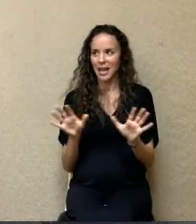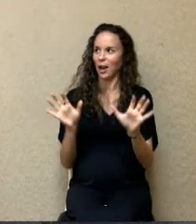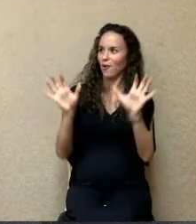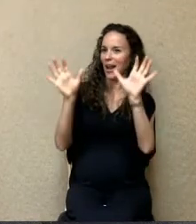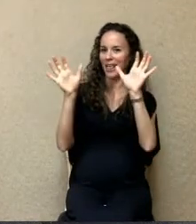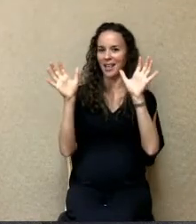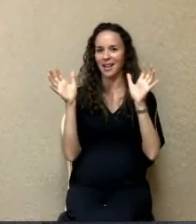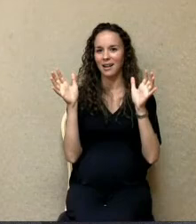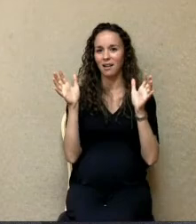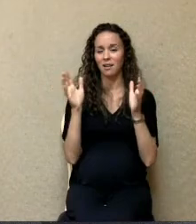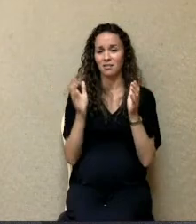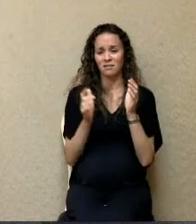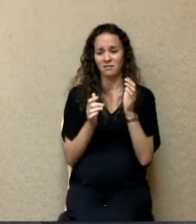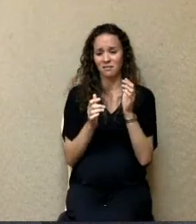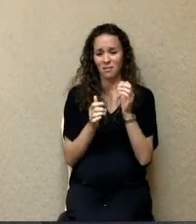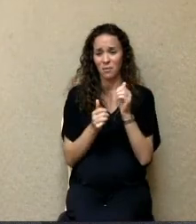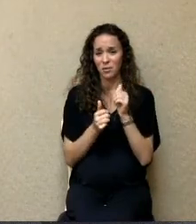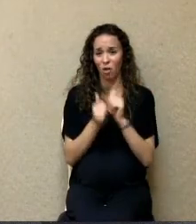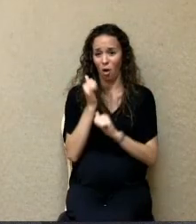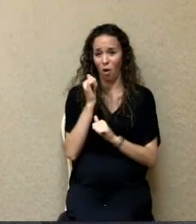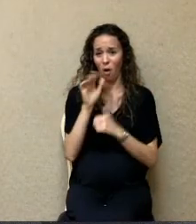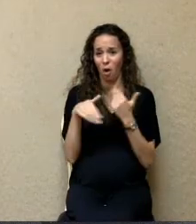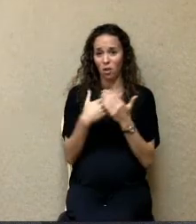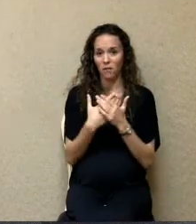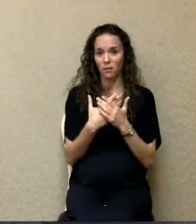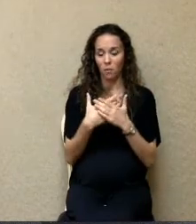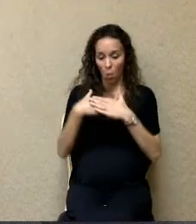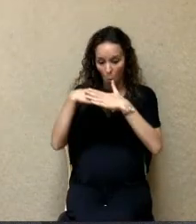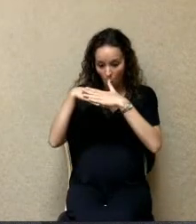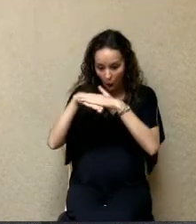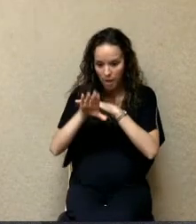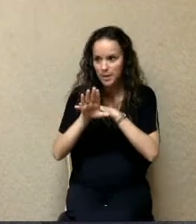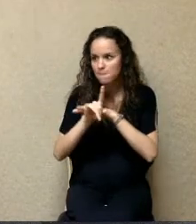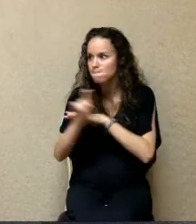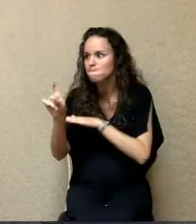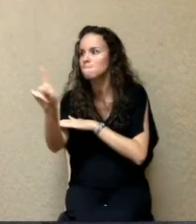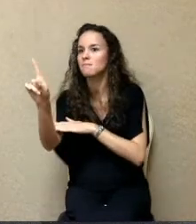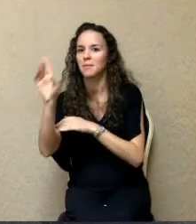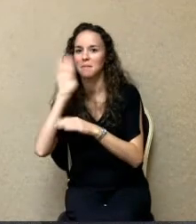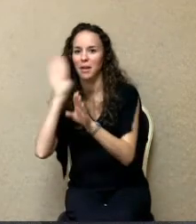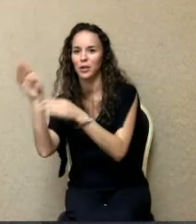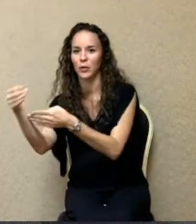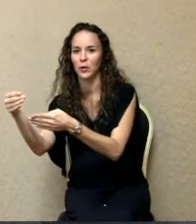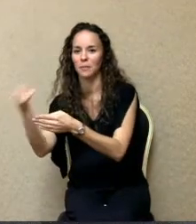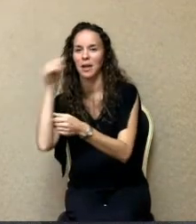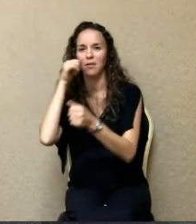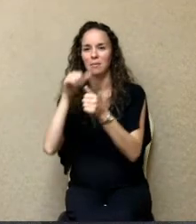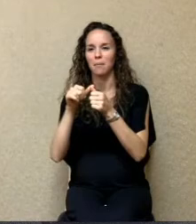So, almost all of them when they walked in went right to their room. And I still remember Elton.